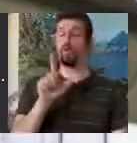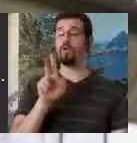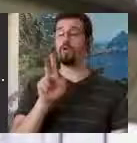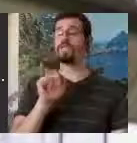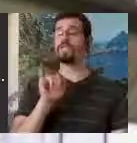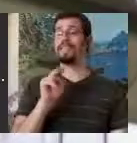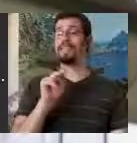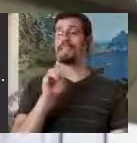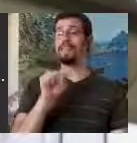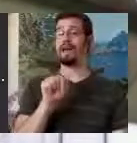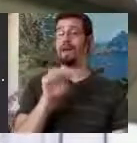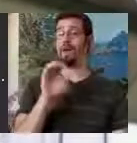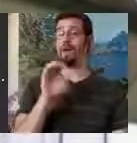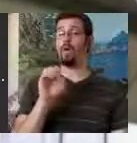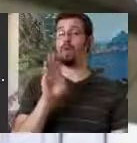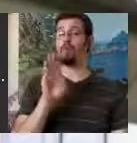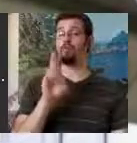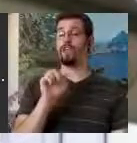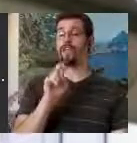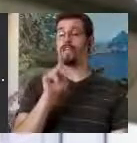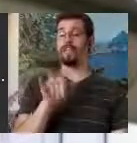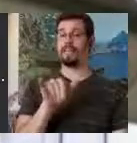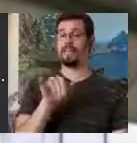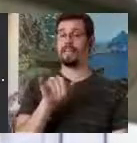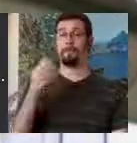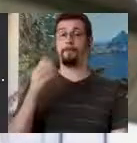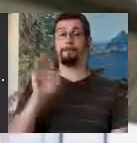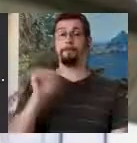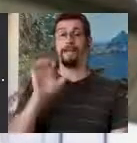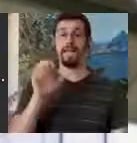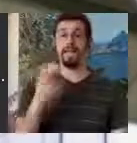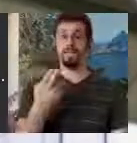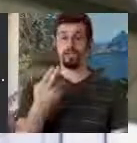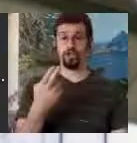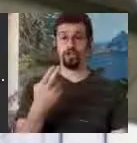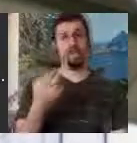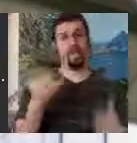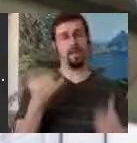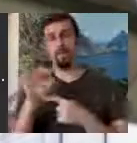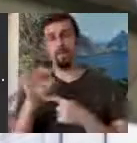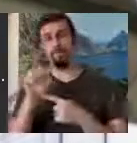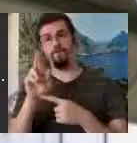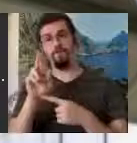harnedy and Lucinda and another desk staff member Mary mana Schroeder both